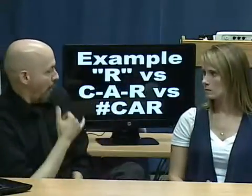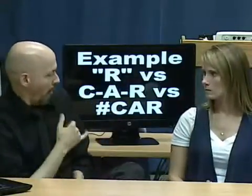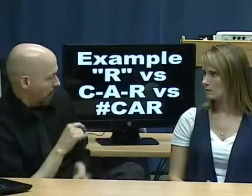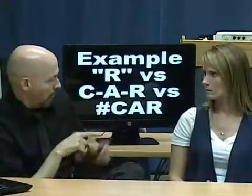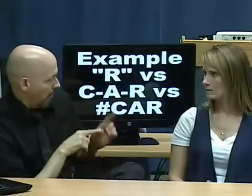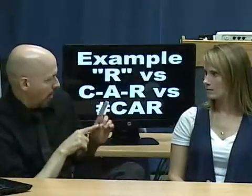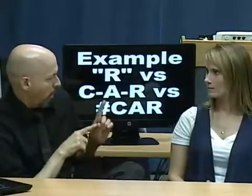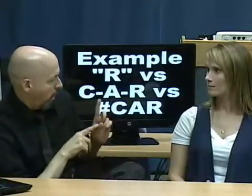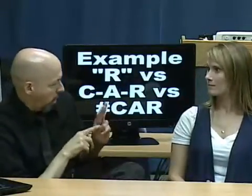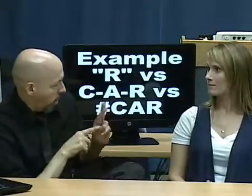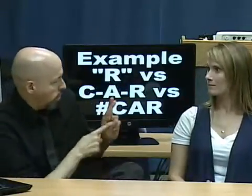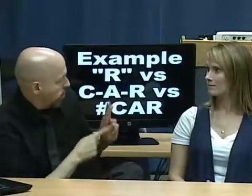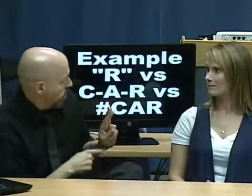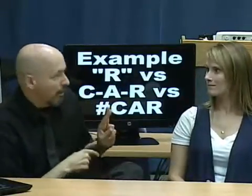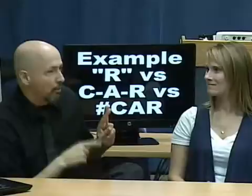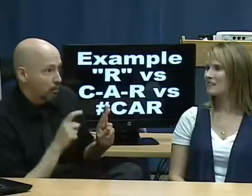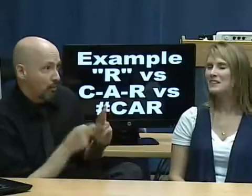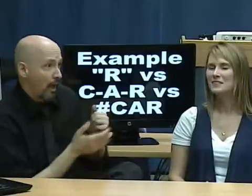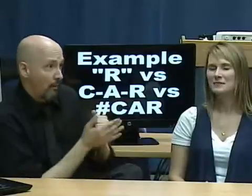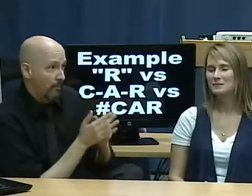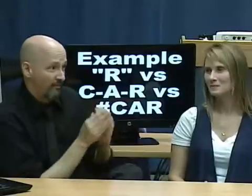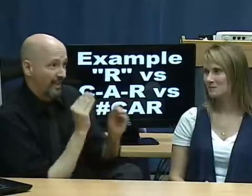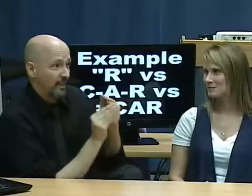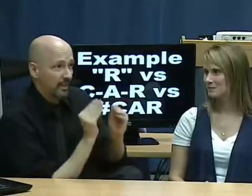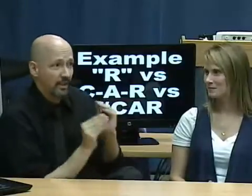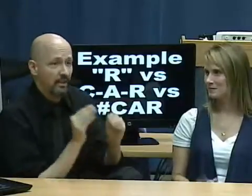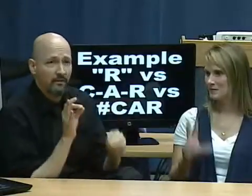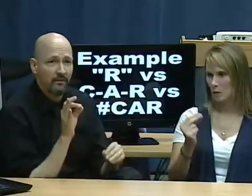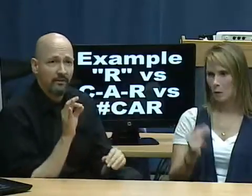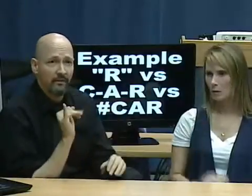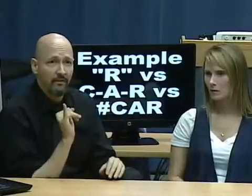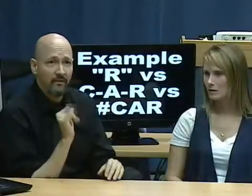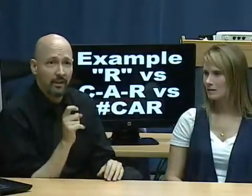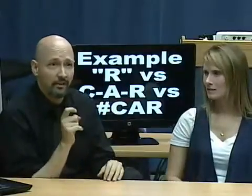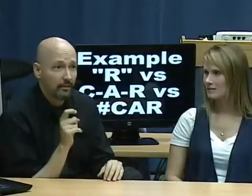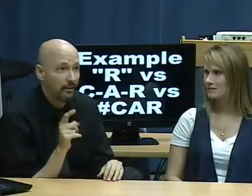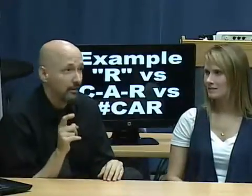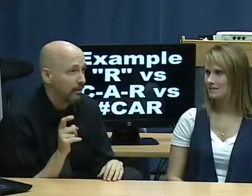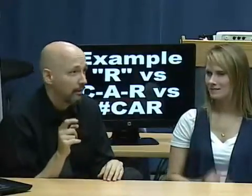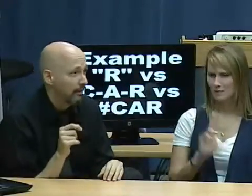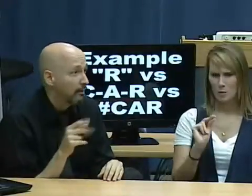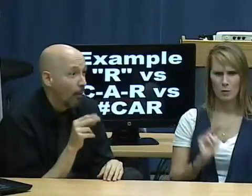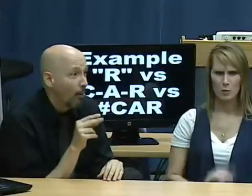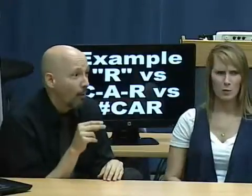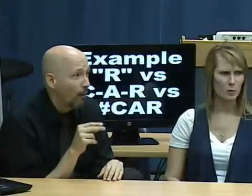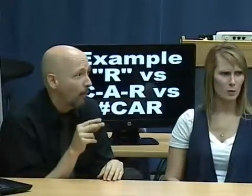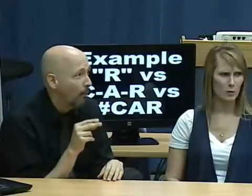do you correct their "R"? Do you help fix it? No. F-I-X No?